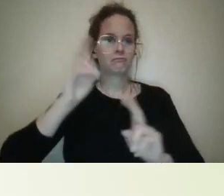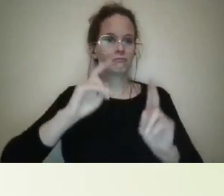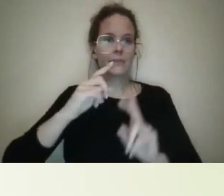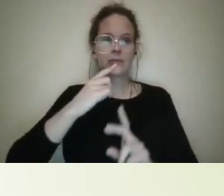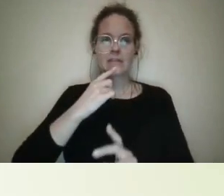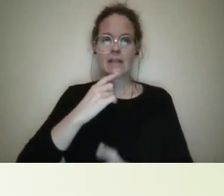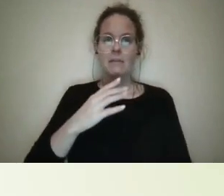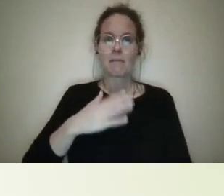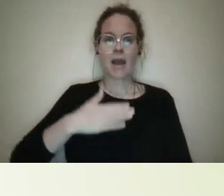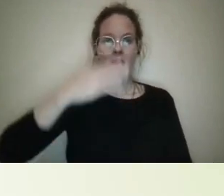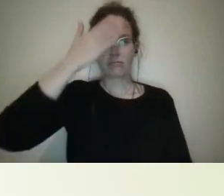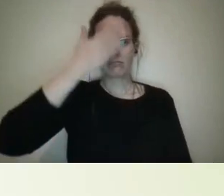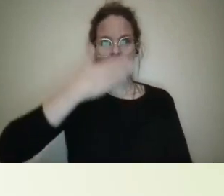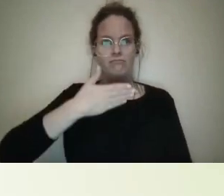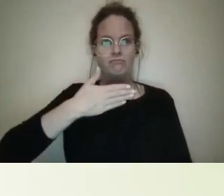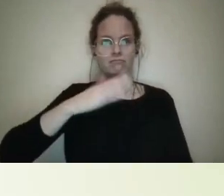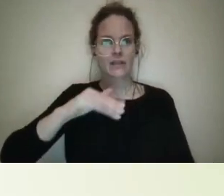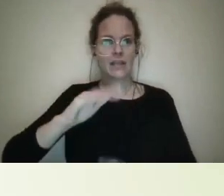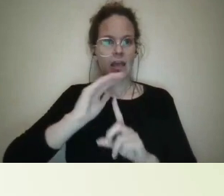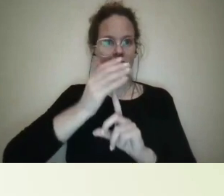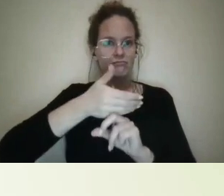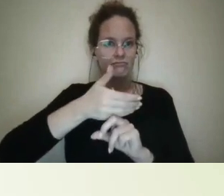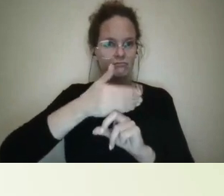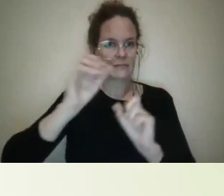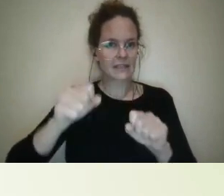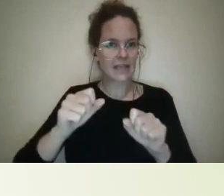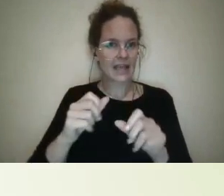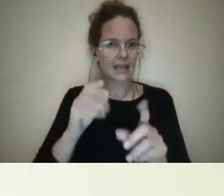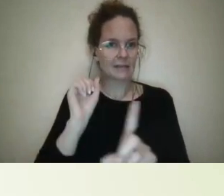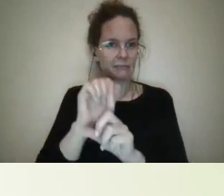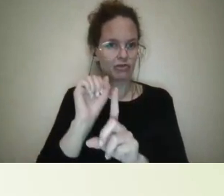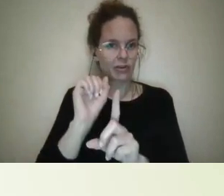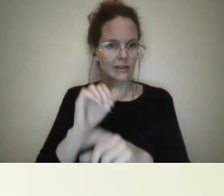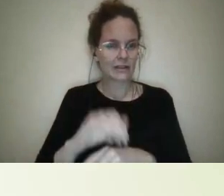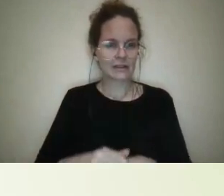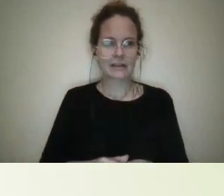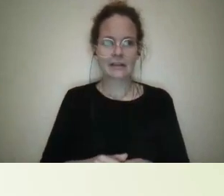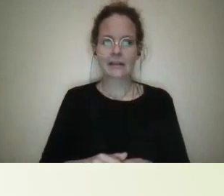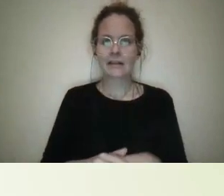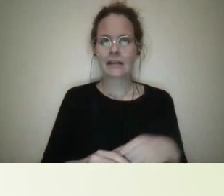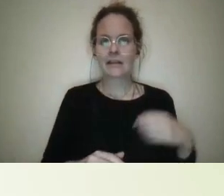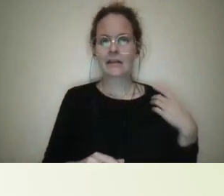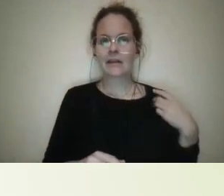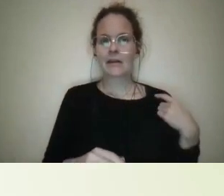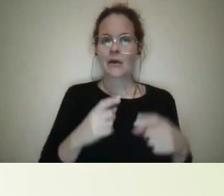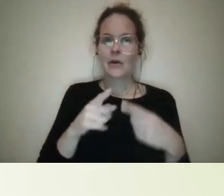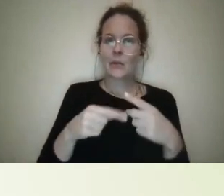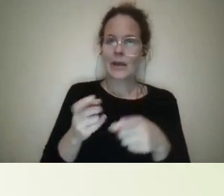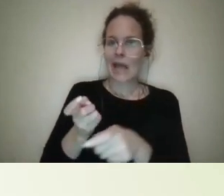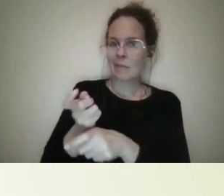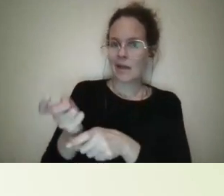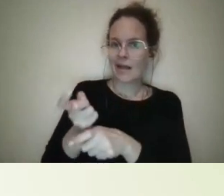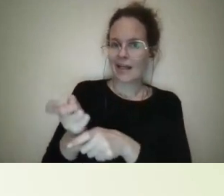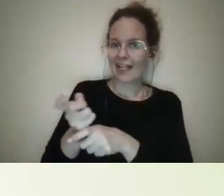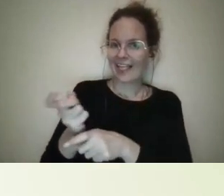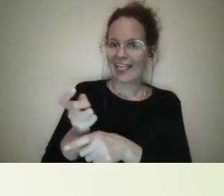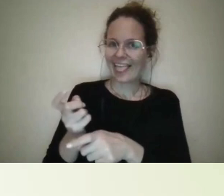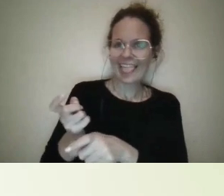face. So I do sometimes have to be, even when I'm kidding and I have this poker face look on,